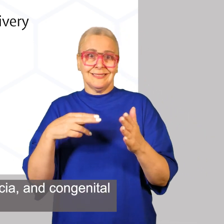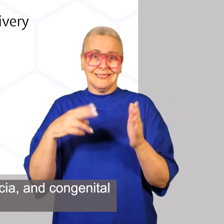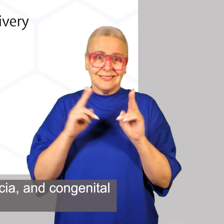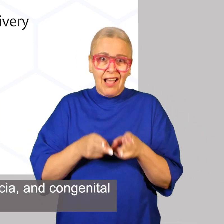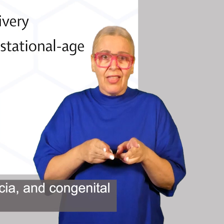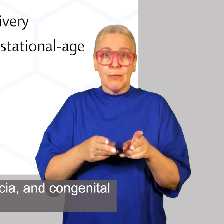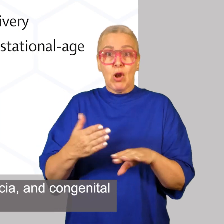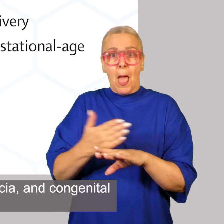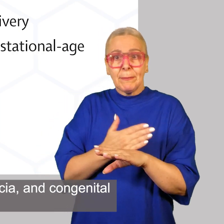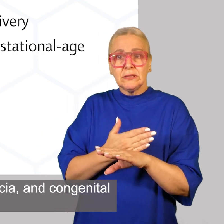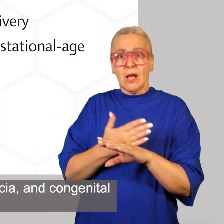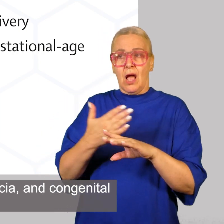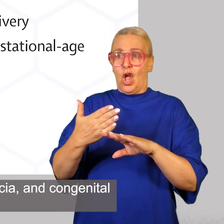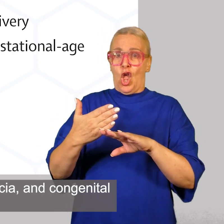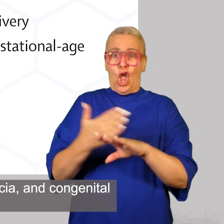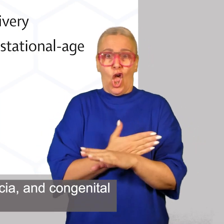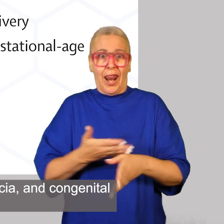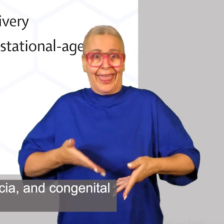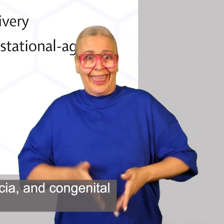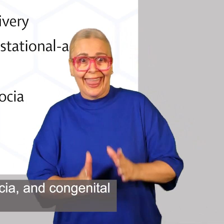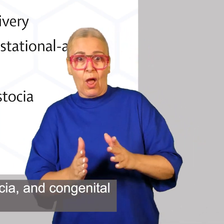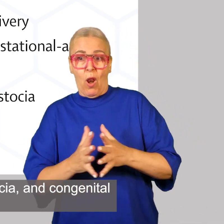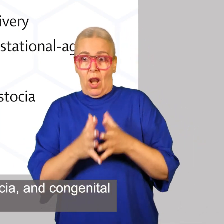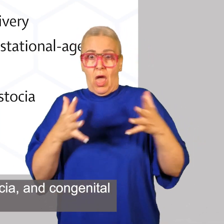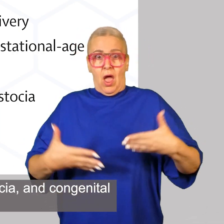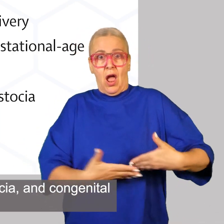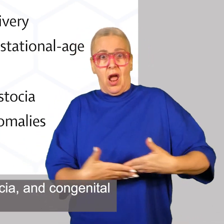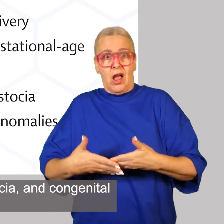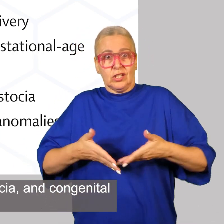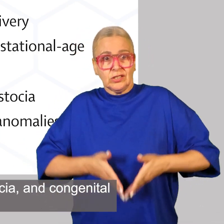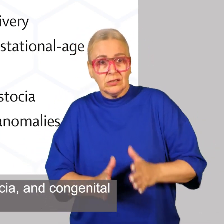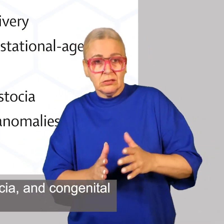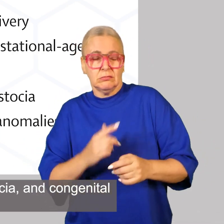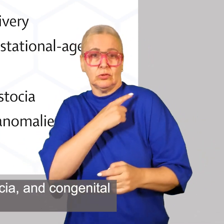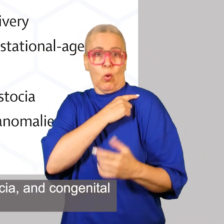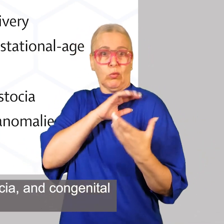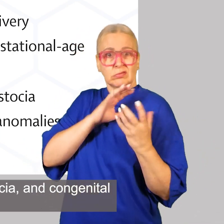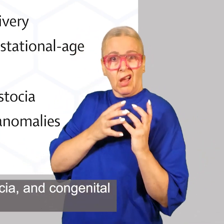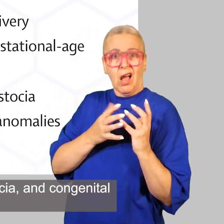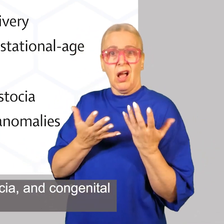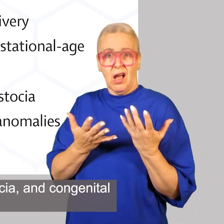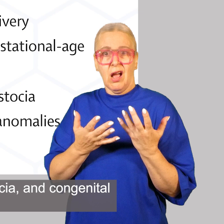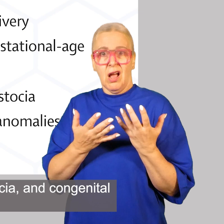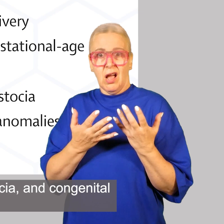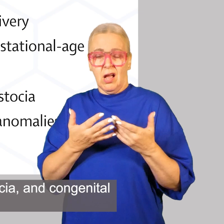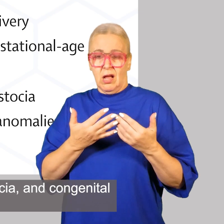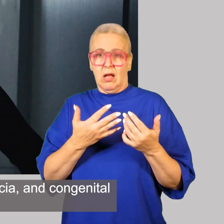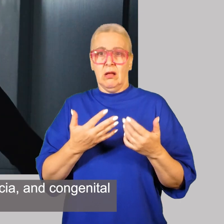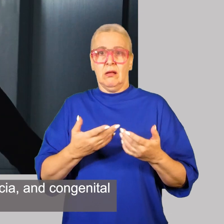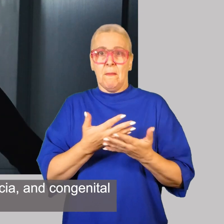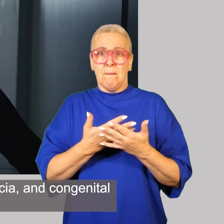large-for-gestational-age babies, shoulder dystocia, and congenital anomalies.